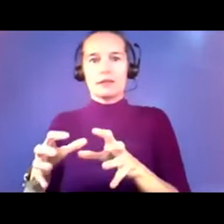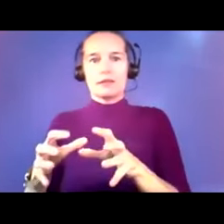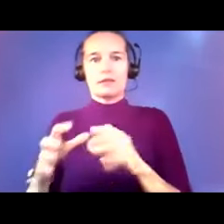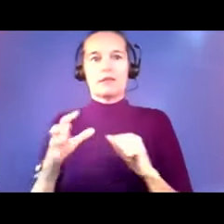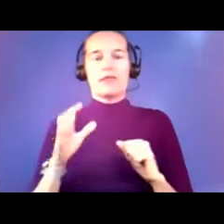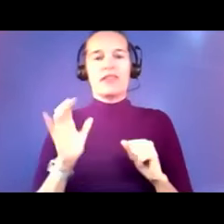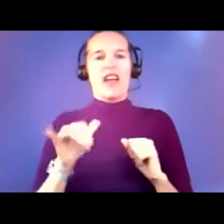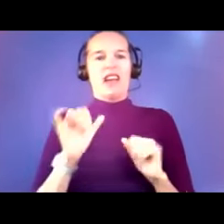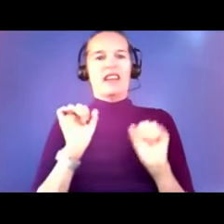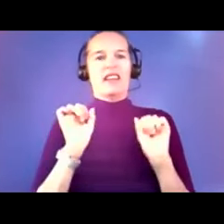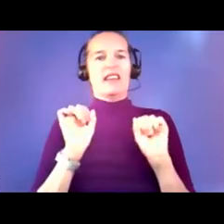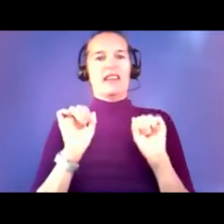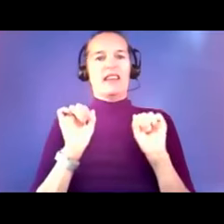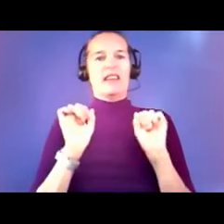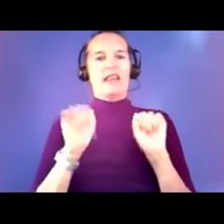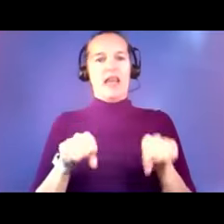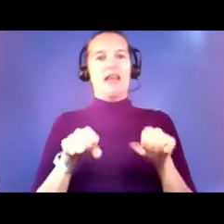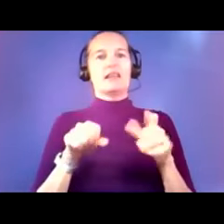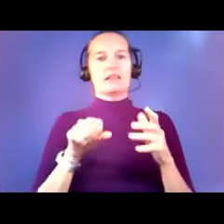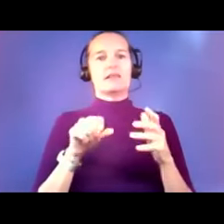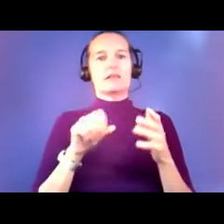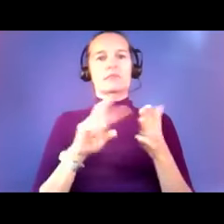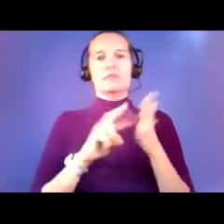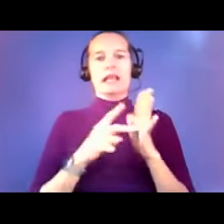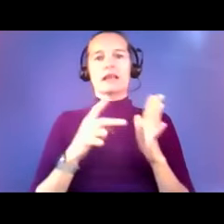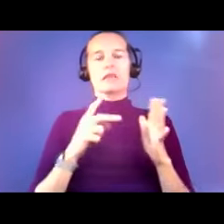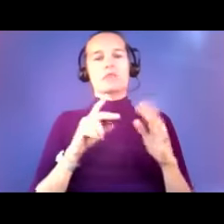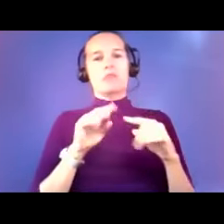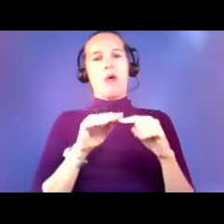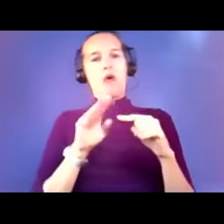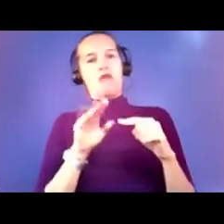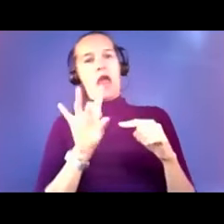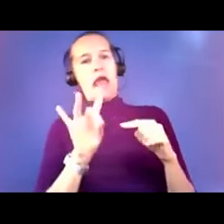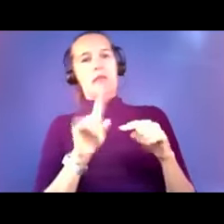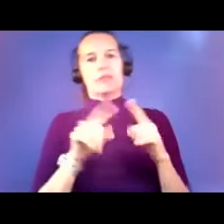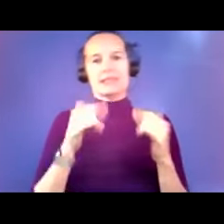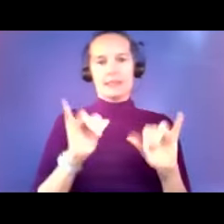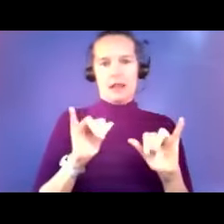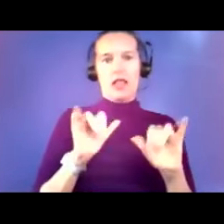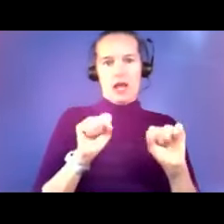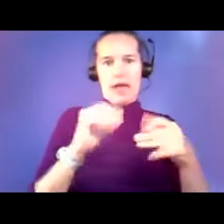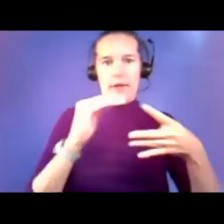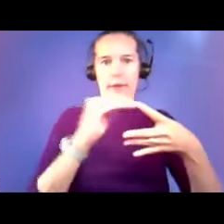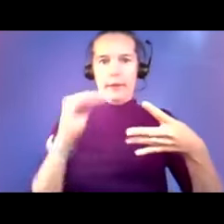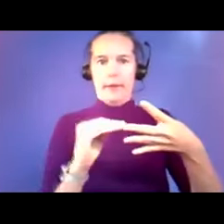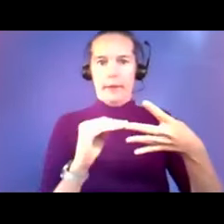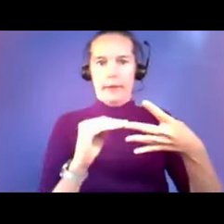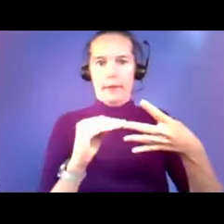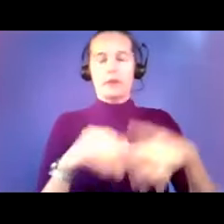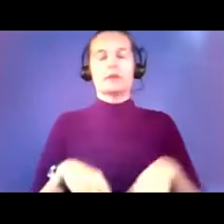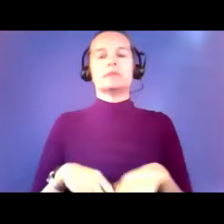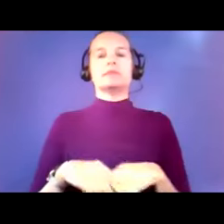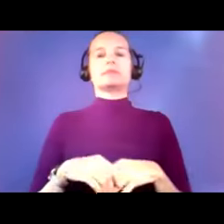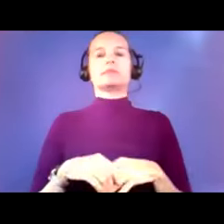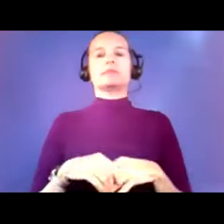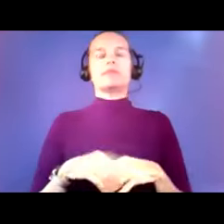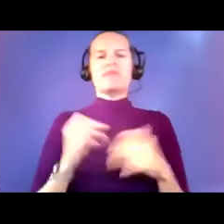That's the case rate benchmark of eight as we work our way through this challenge. It's important to remember that we're all